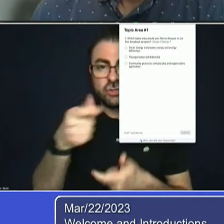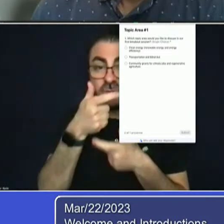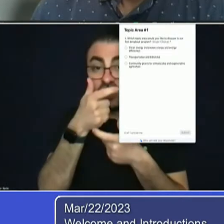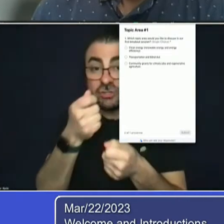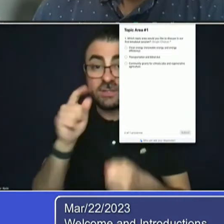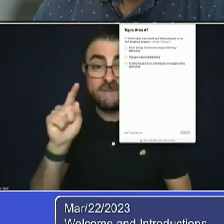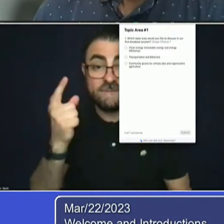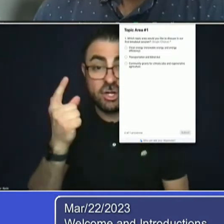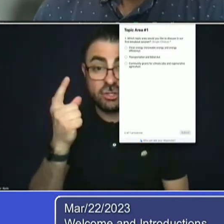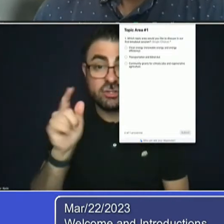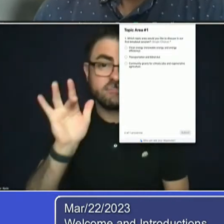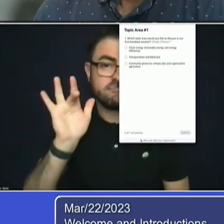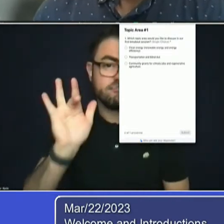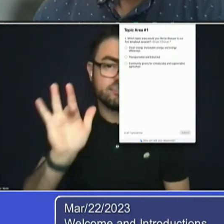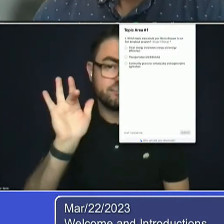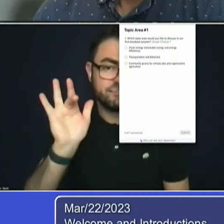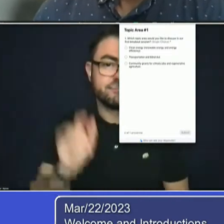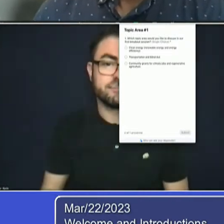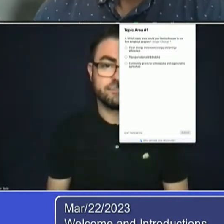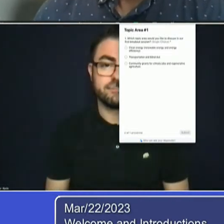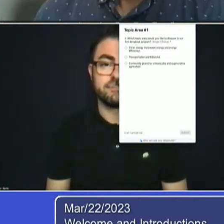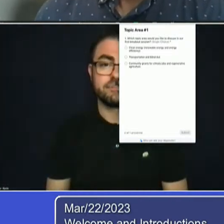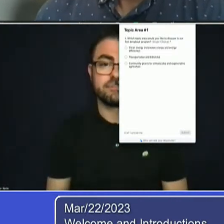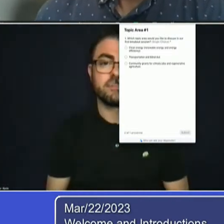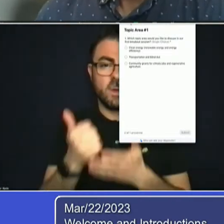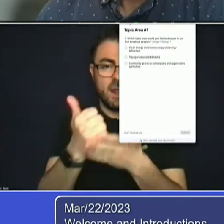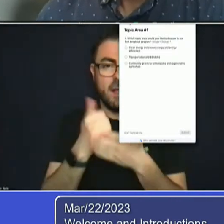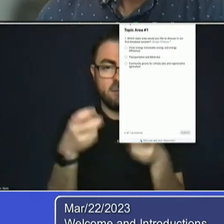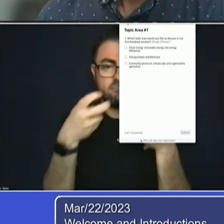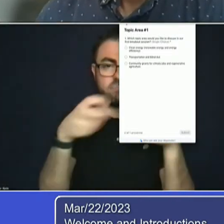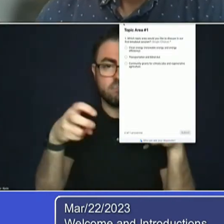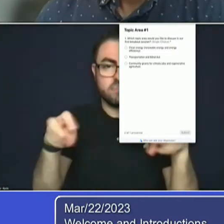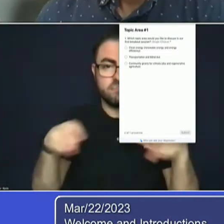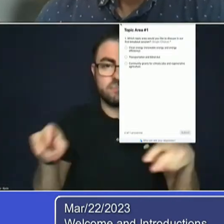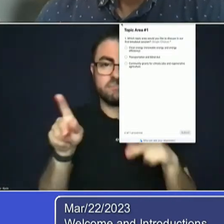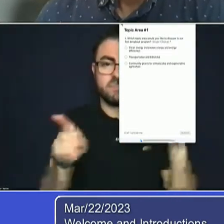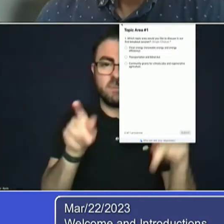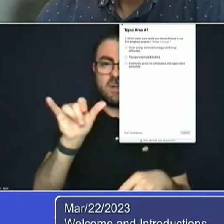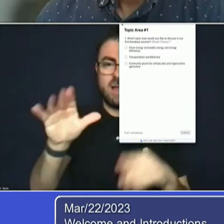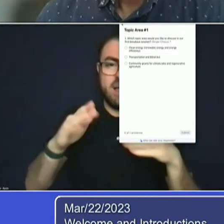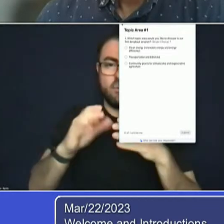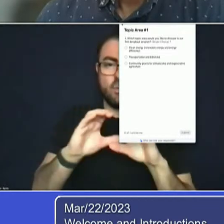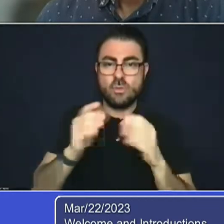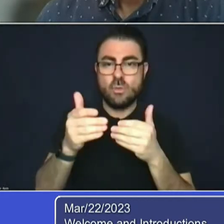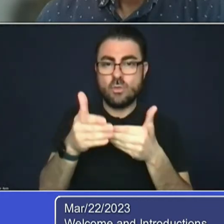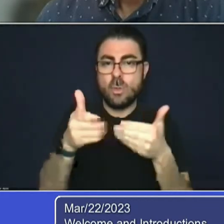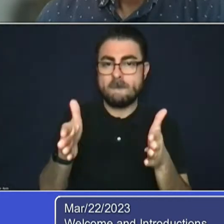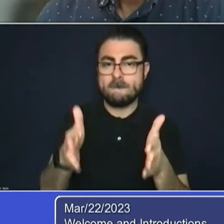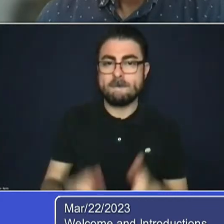WE HAVE A POLL OUT FOR FOLKS TO SHARE WHERE YOU'RE INTERESTED IN GOING.